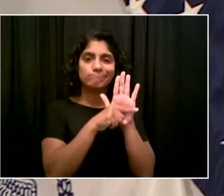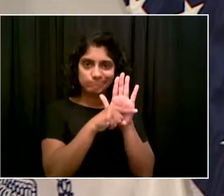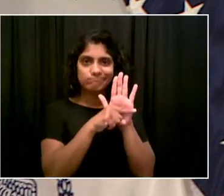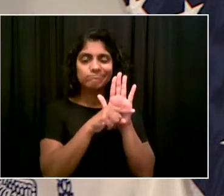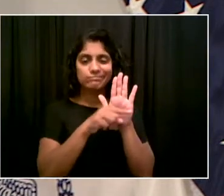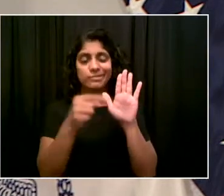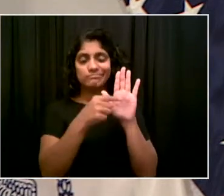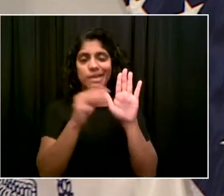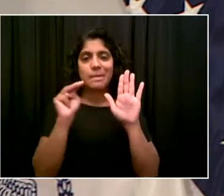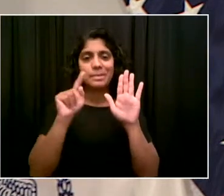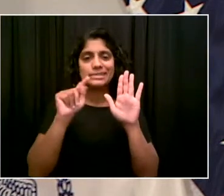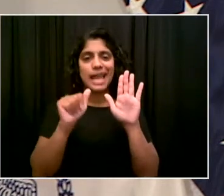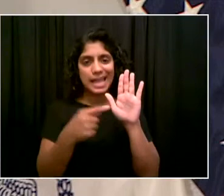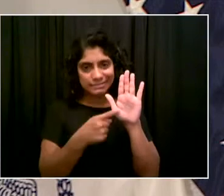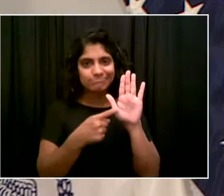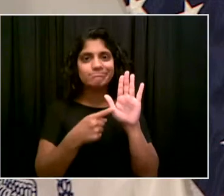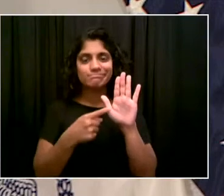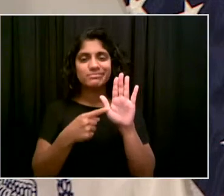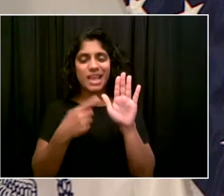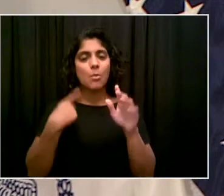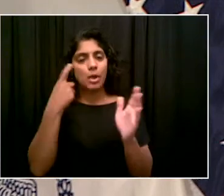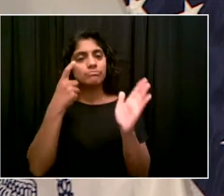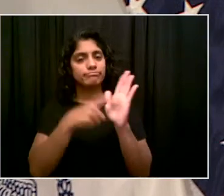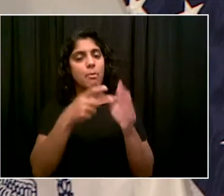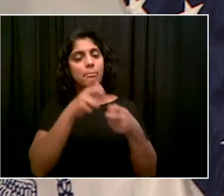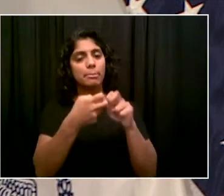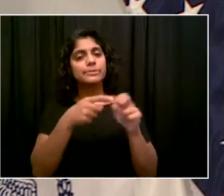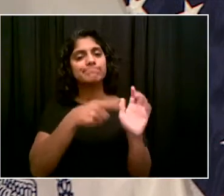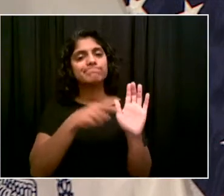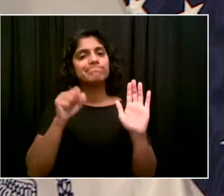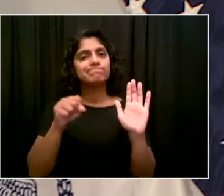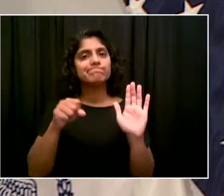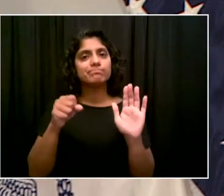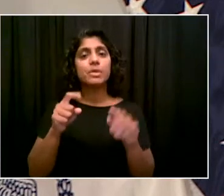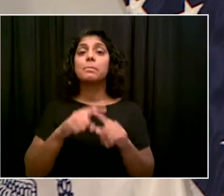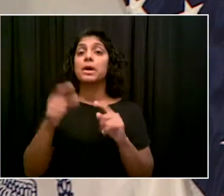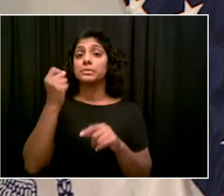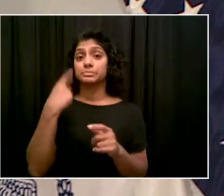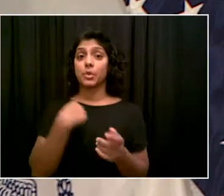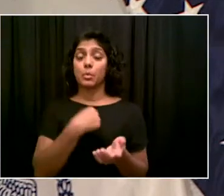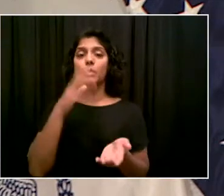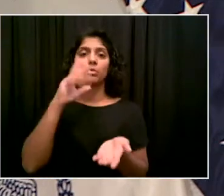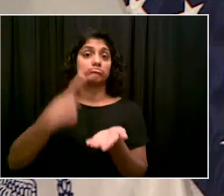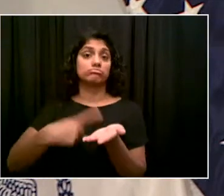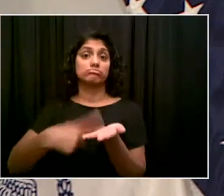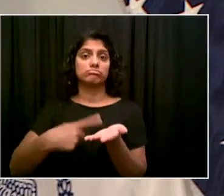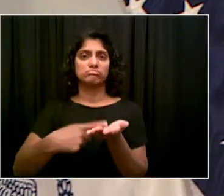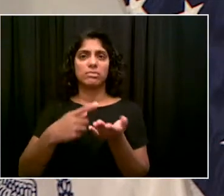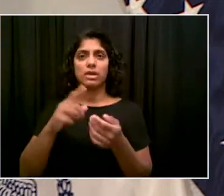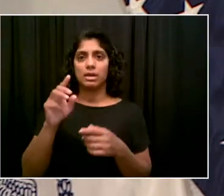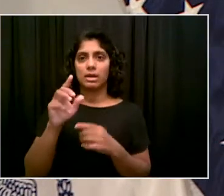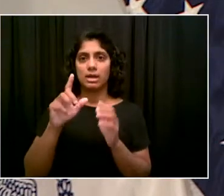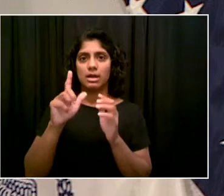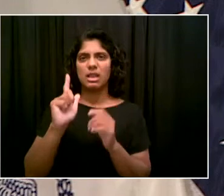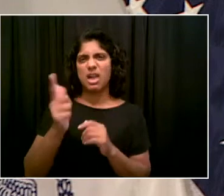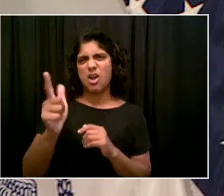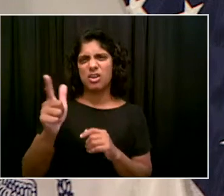STRONGER. MTA NEEDS TO GET IT TOGHETER. RIGHT NOW WE ARE SEEING TOO MANY